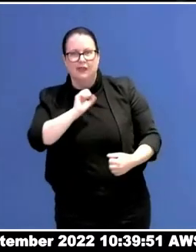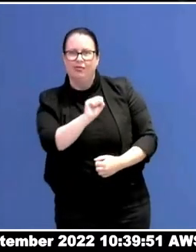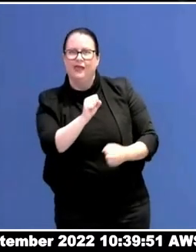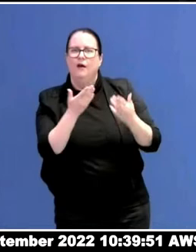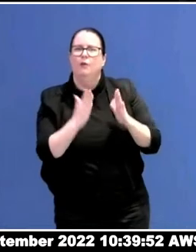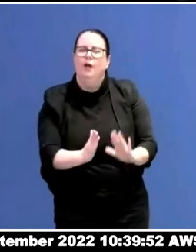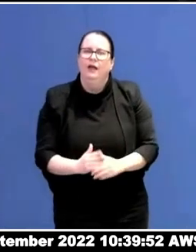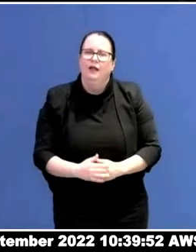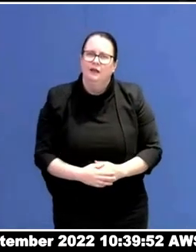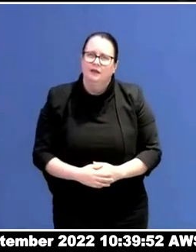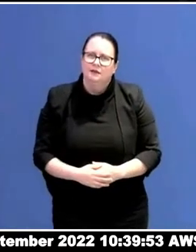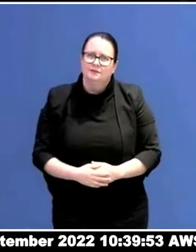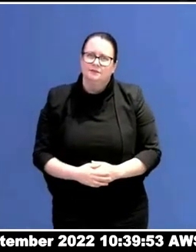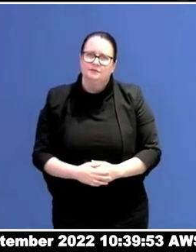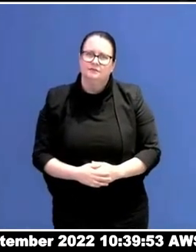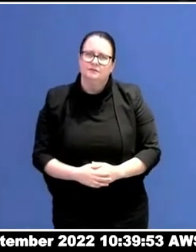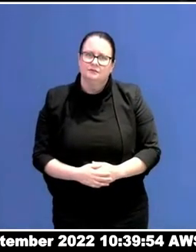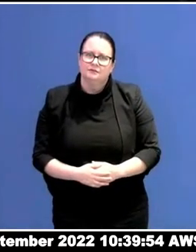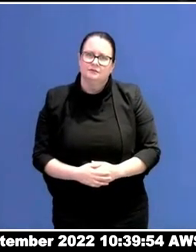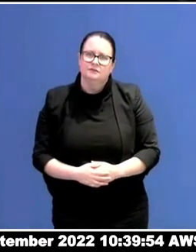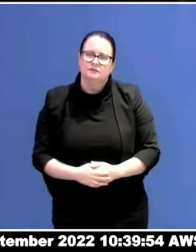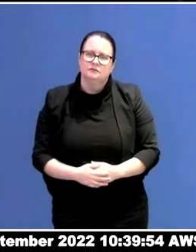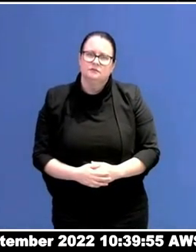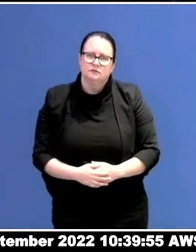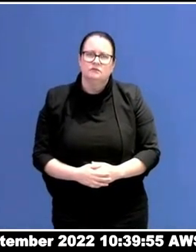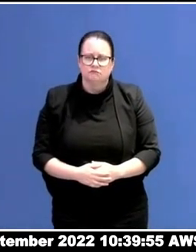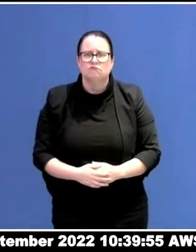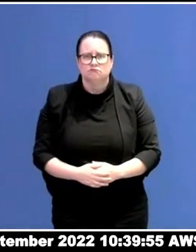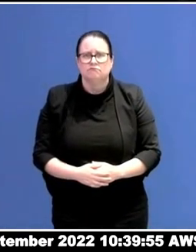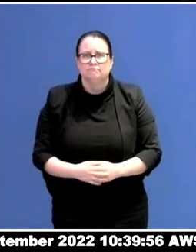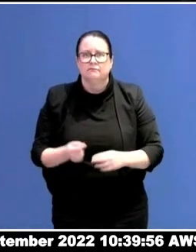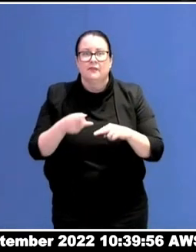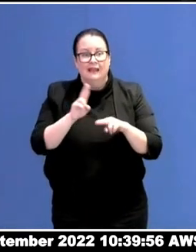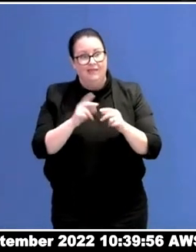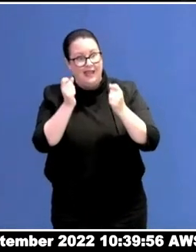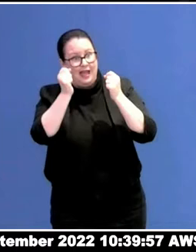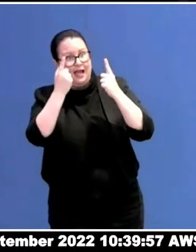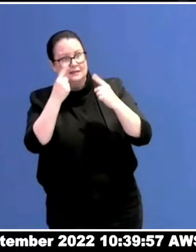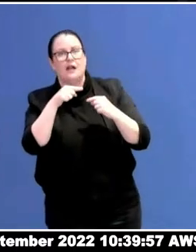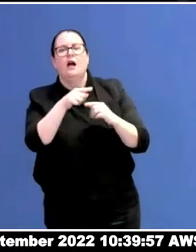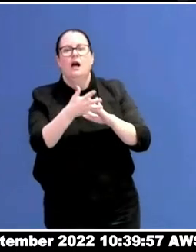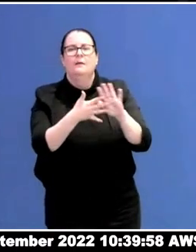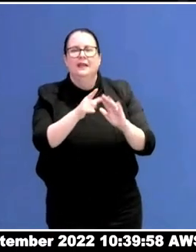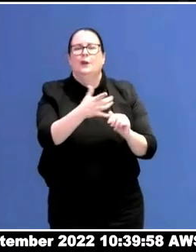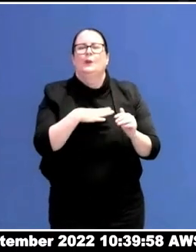Their needs so that, yes, they get the care and support they require.